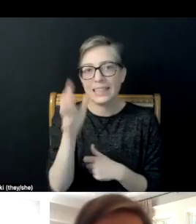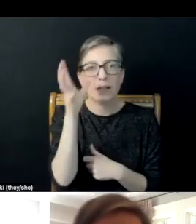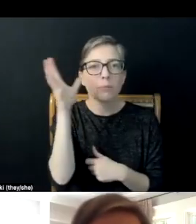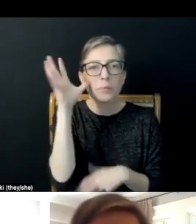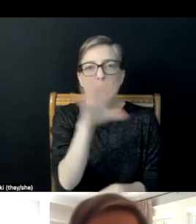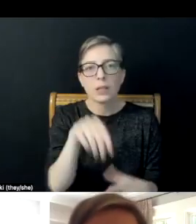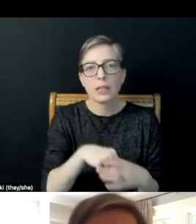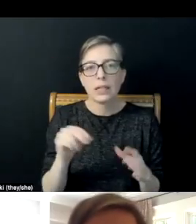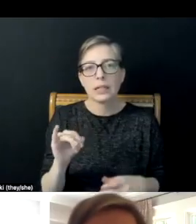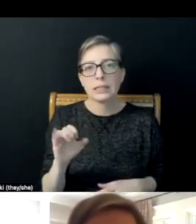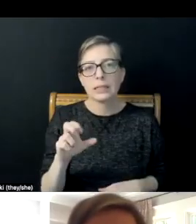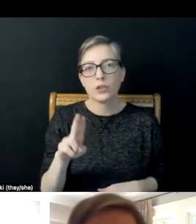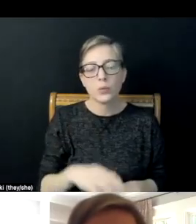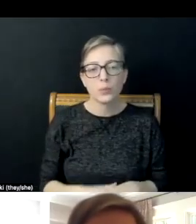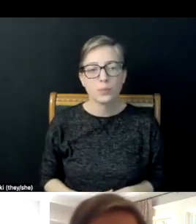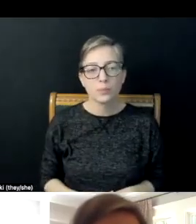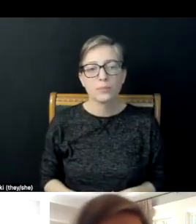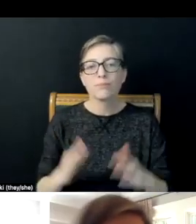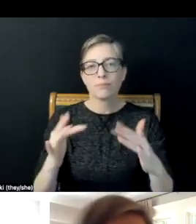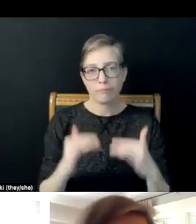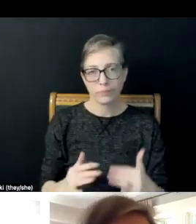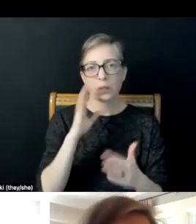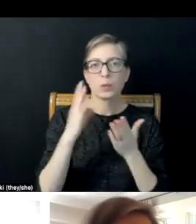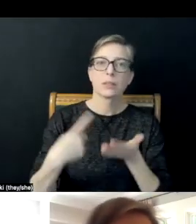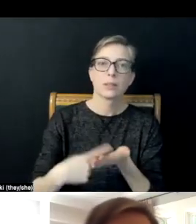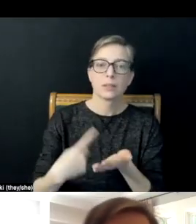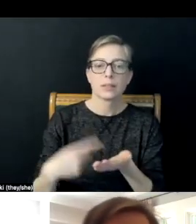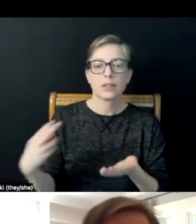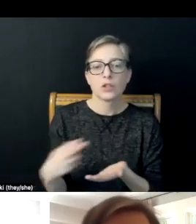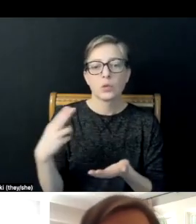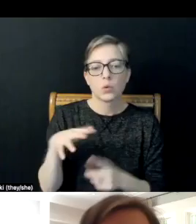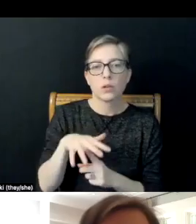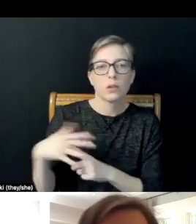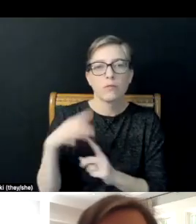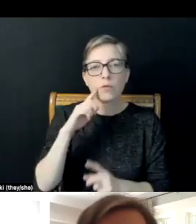the historical context of disability and medicine and then identify areas where